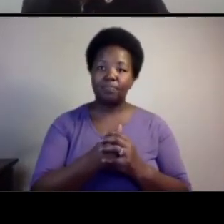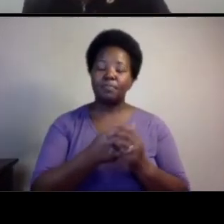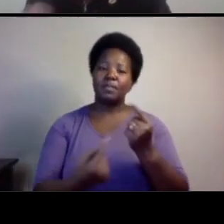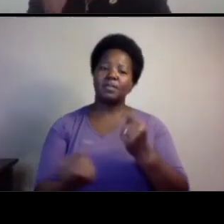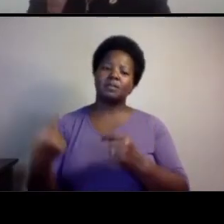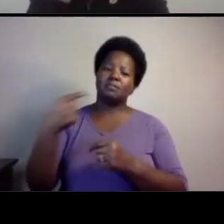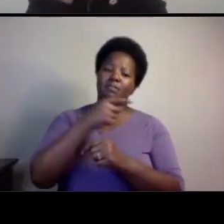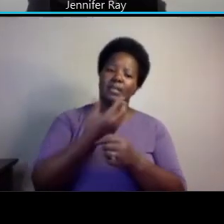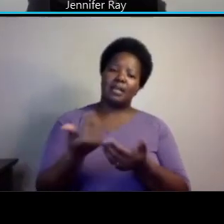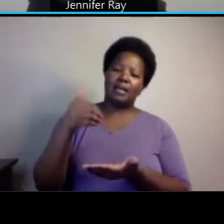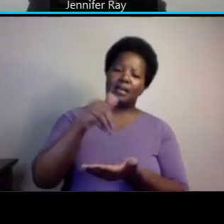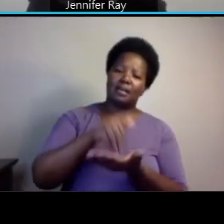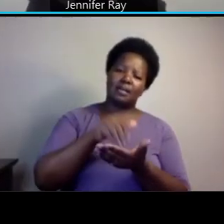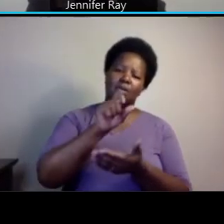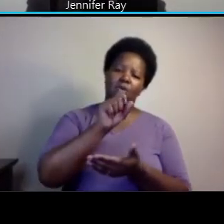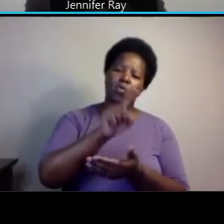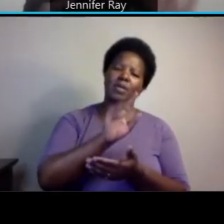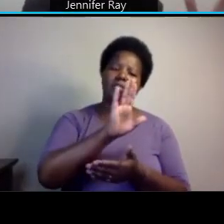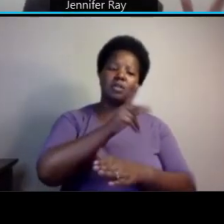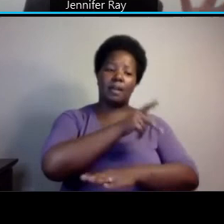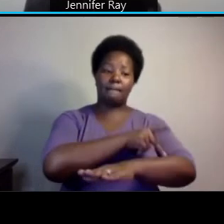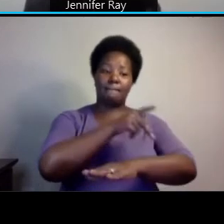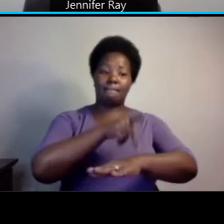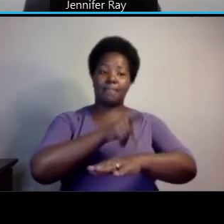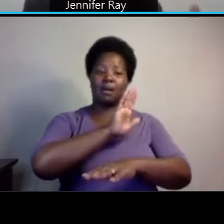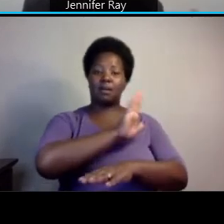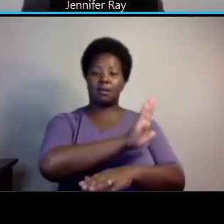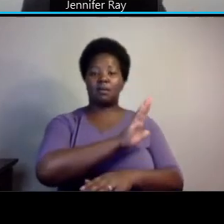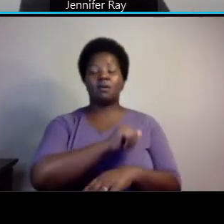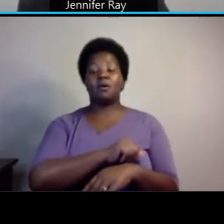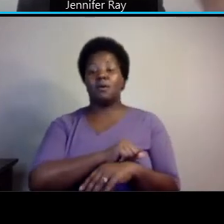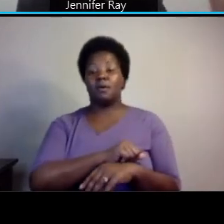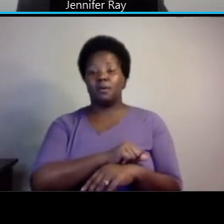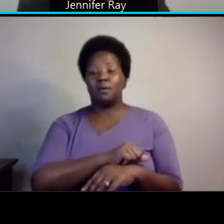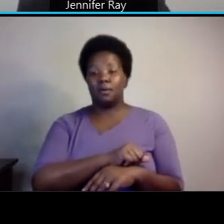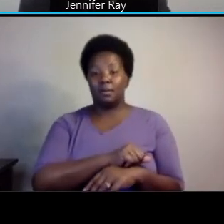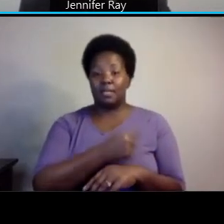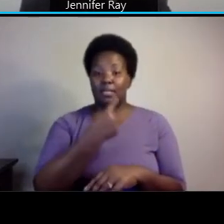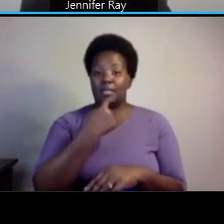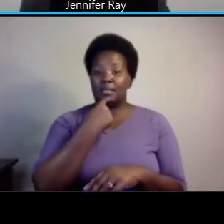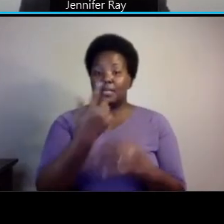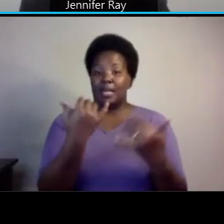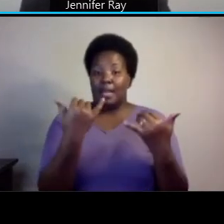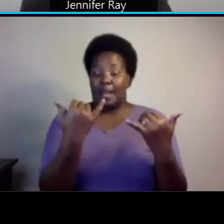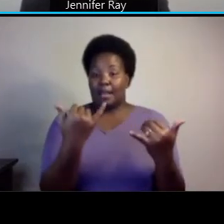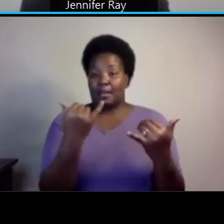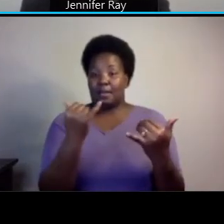regarding the parks which i knew this is our intersection here but as they're related to each